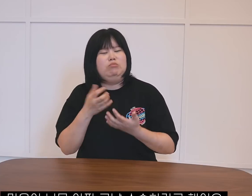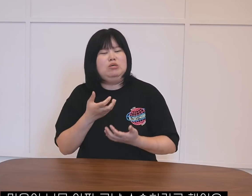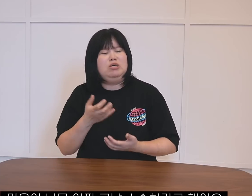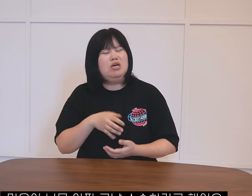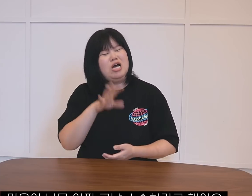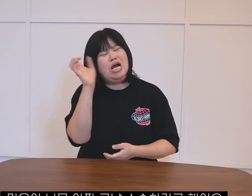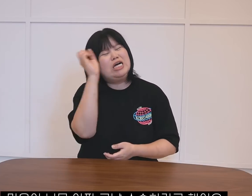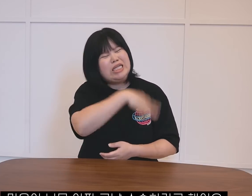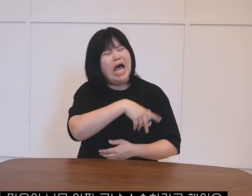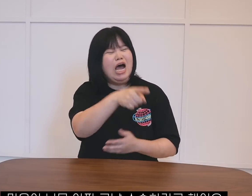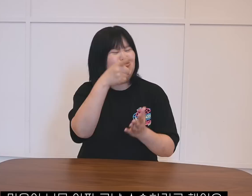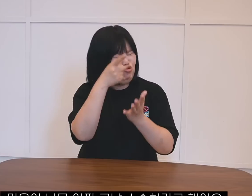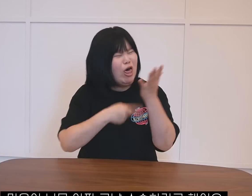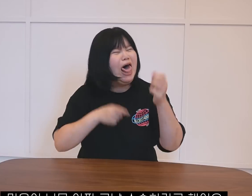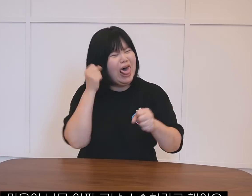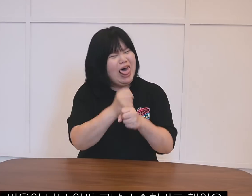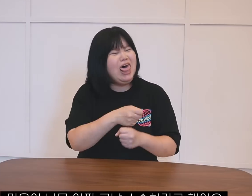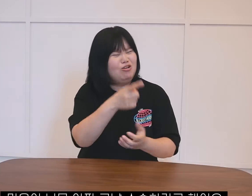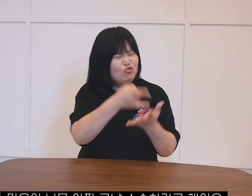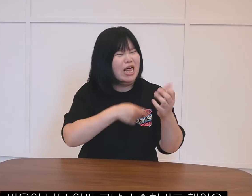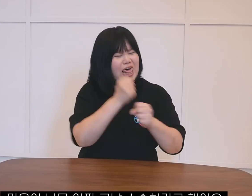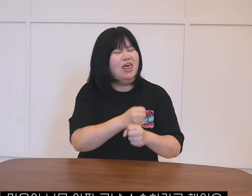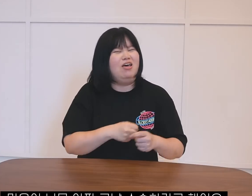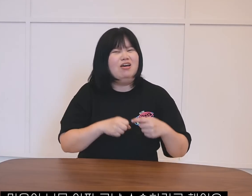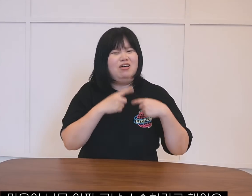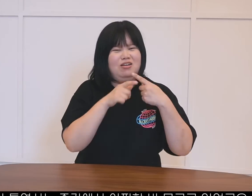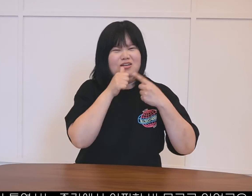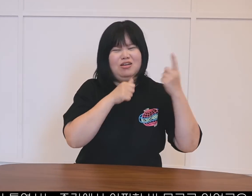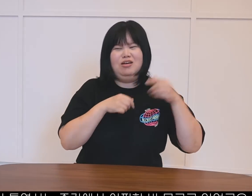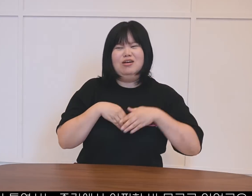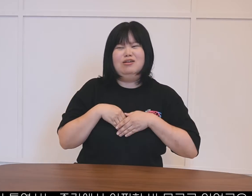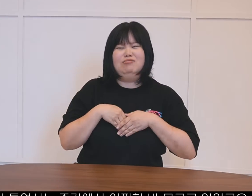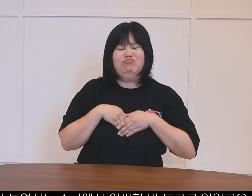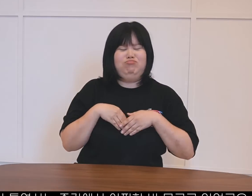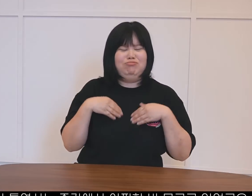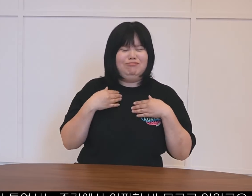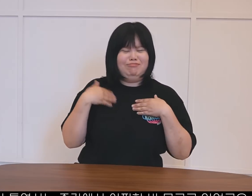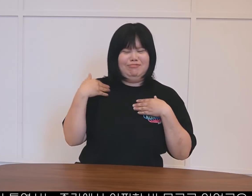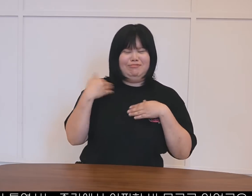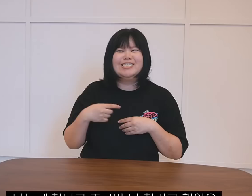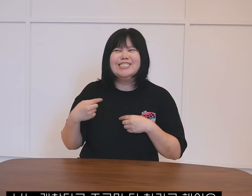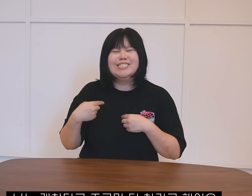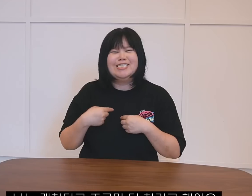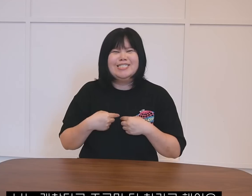and said that she was so heartbroken that I just had to have surgery. The sign language interpreter didn't know what to do in the middle.